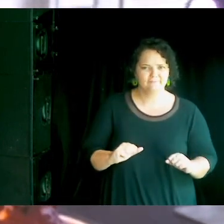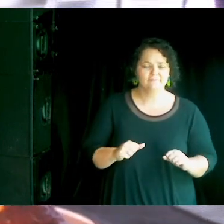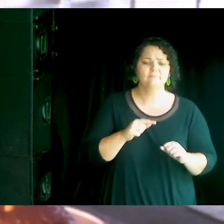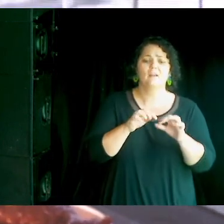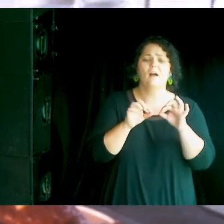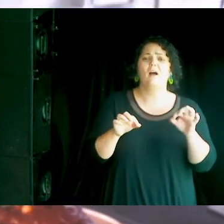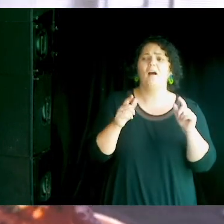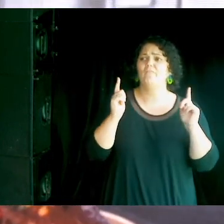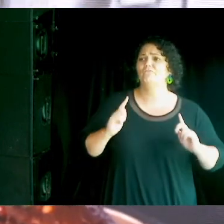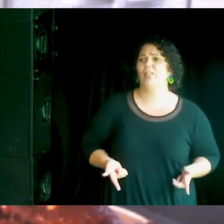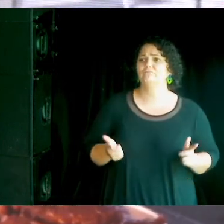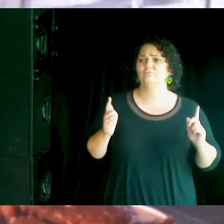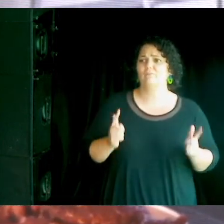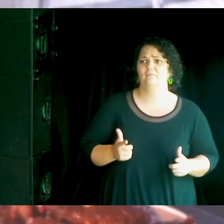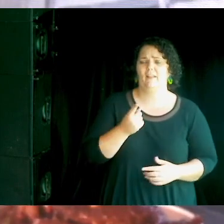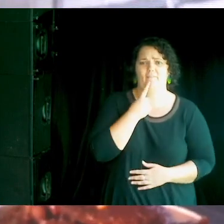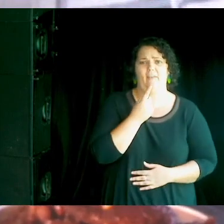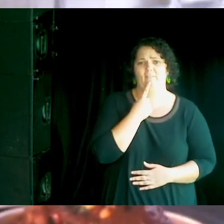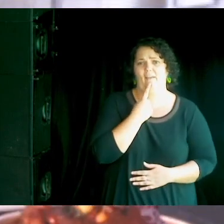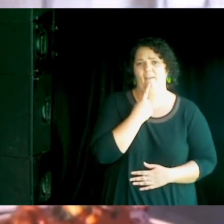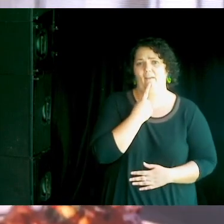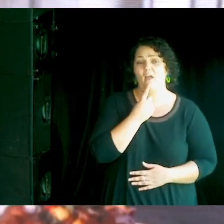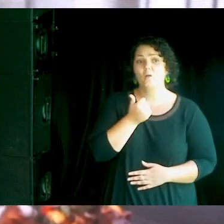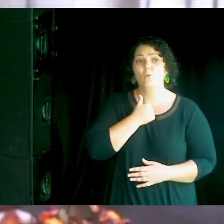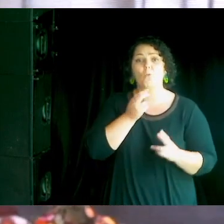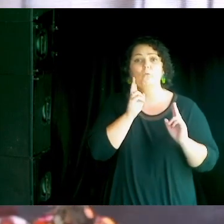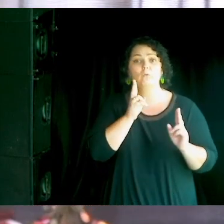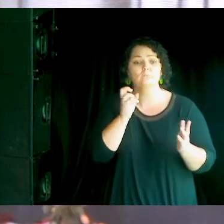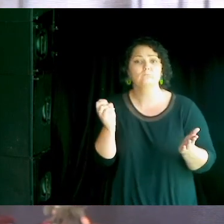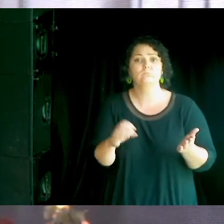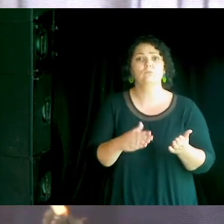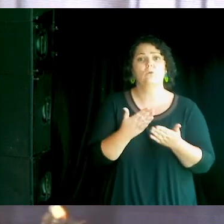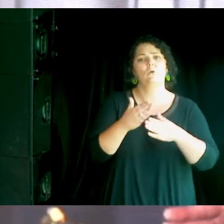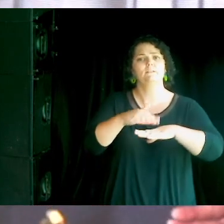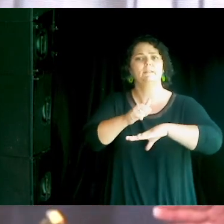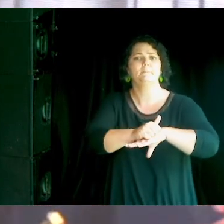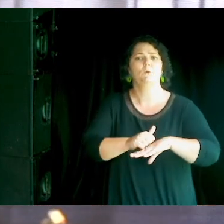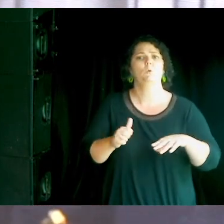Singapore chili crab but because we uh we are in Australia and we are more on the asian fusion sort